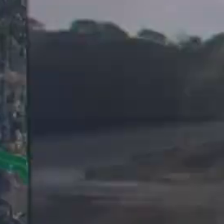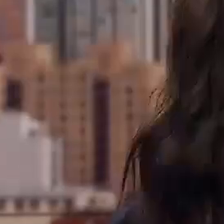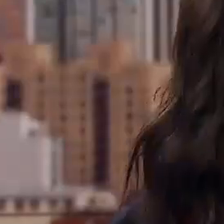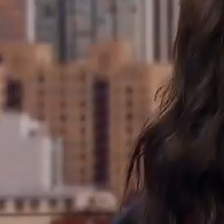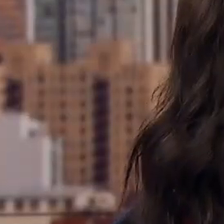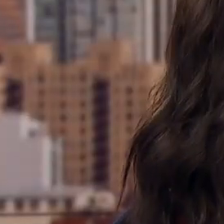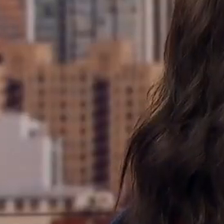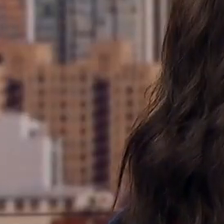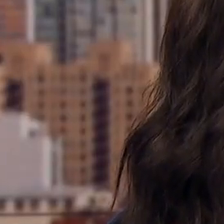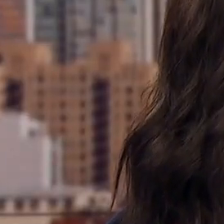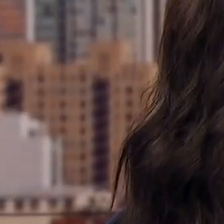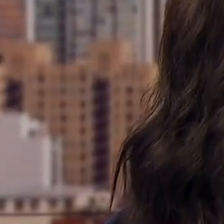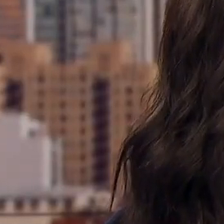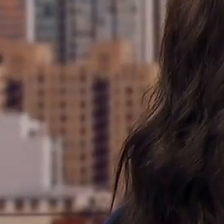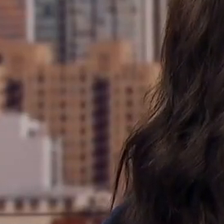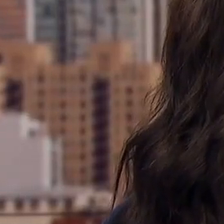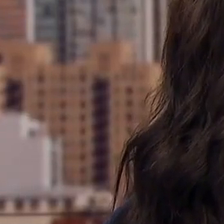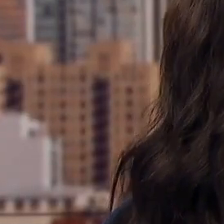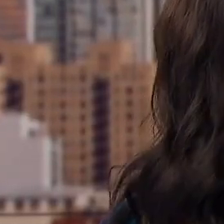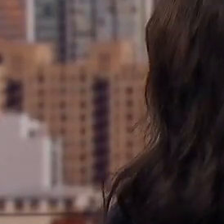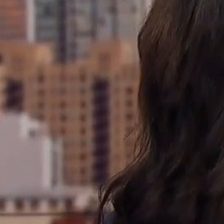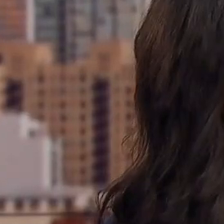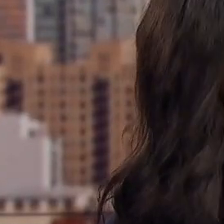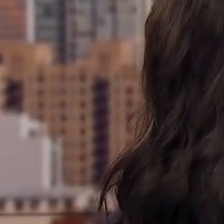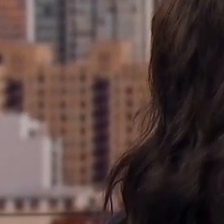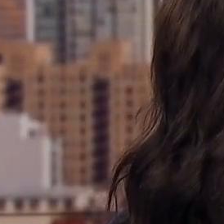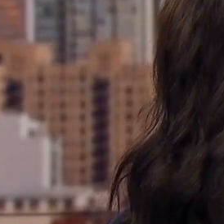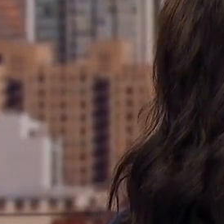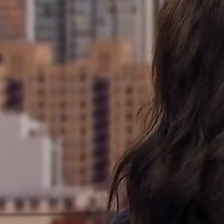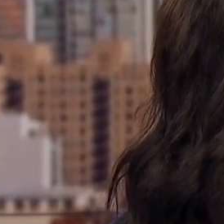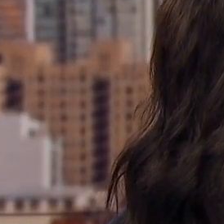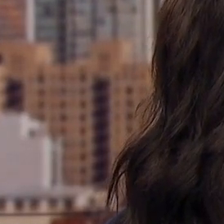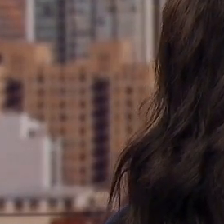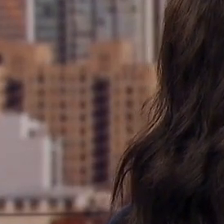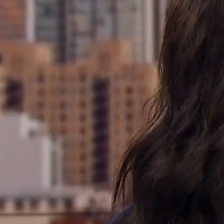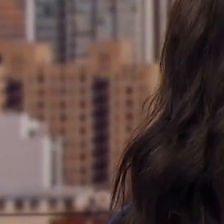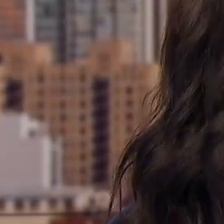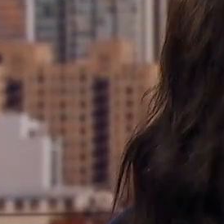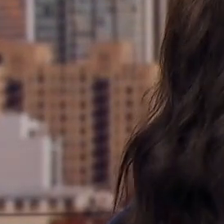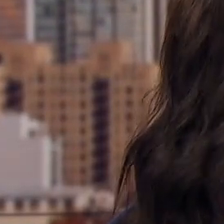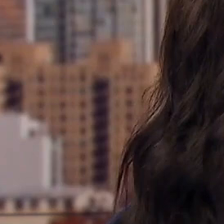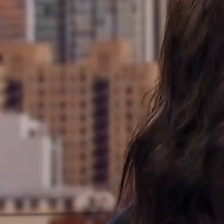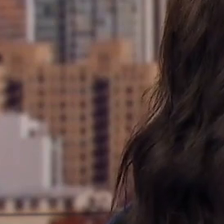JANELLE, BACK TO YOU. Janelle: GOING TO LOOK A LOT DIFFERENT TOMORROW. CHANDLER, THANK YOU VERY MUCH. A STATE OF EMERGENCY GOING